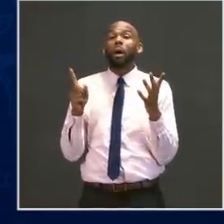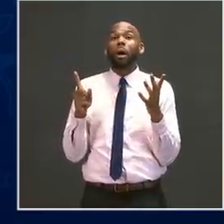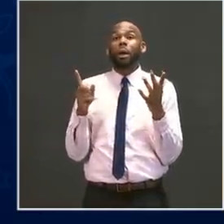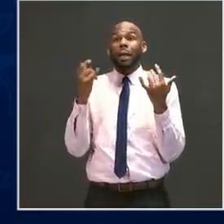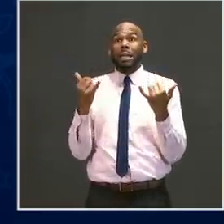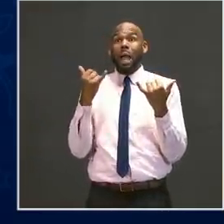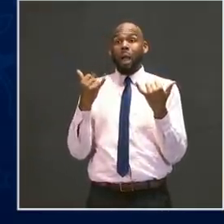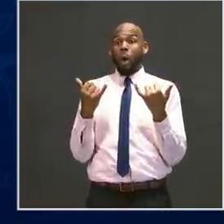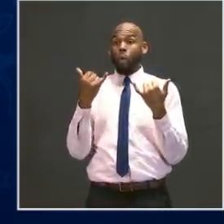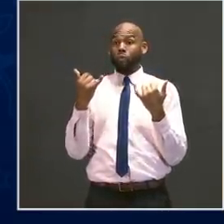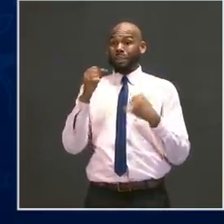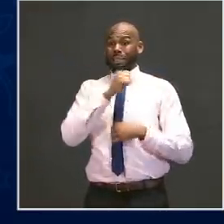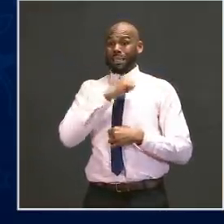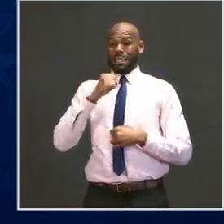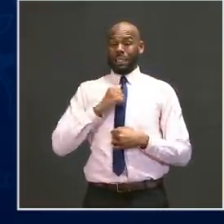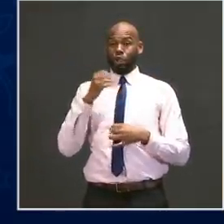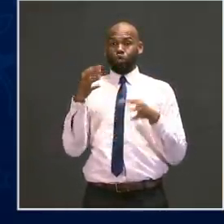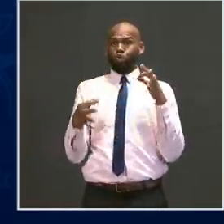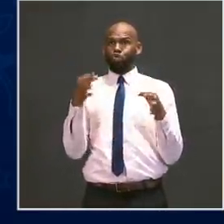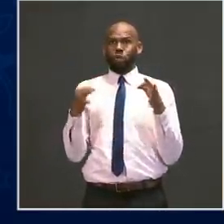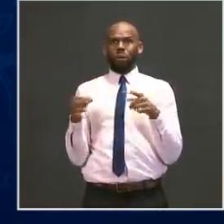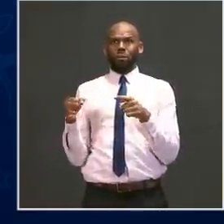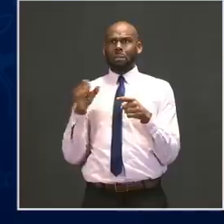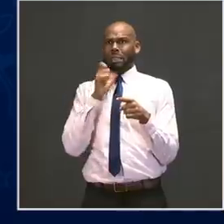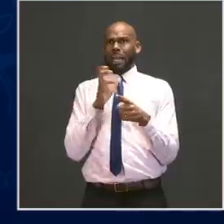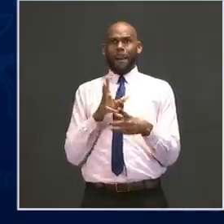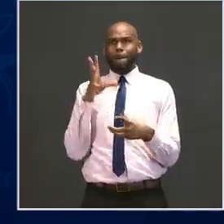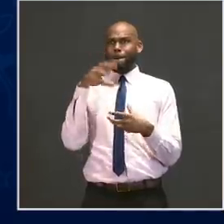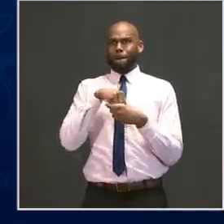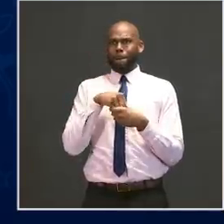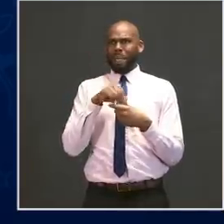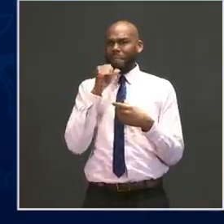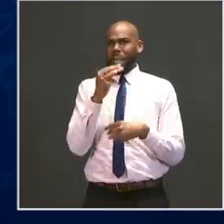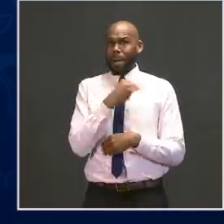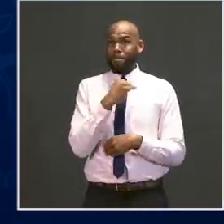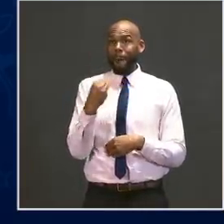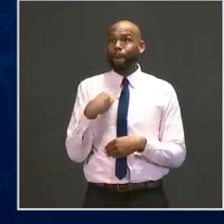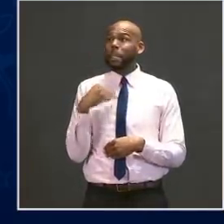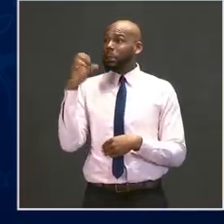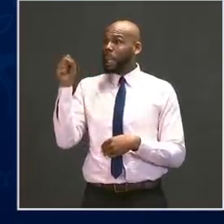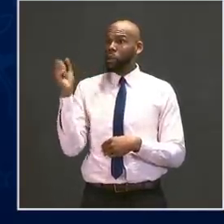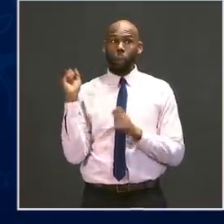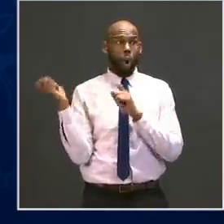He's not a member of the jury. He is watching. He was impacted by the video, as we all were, of course.